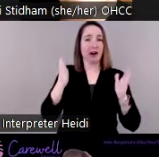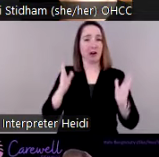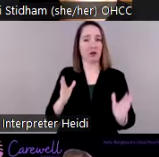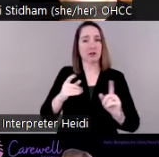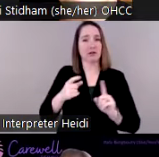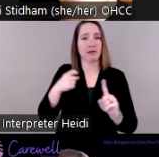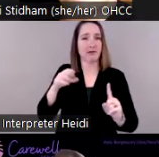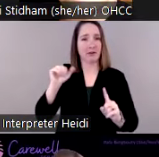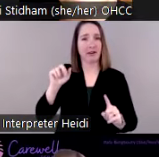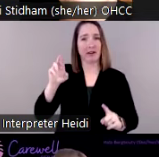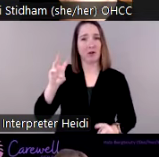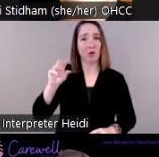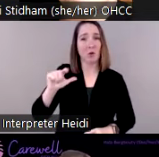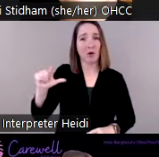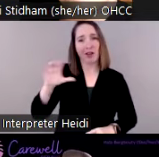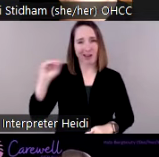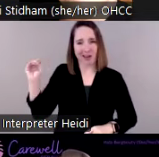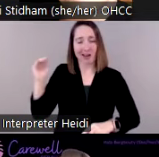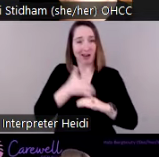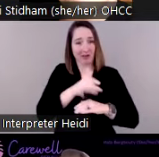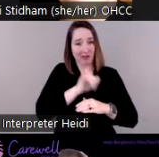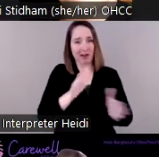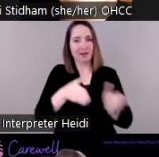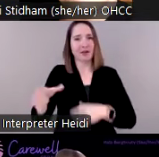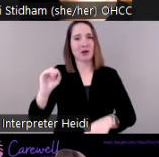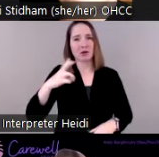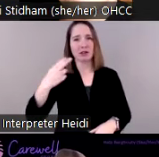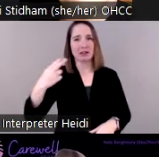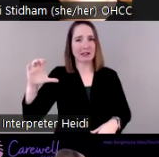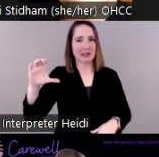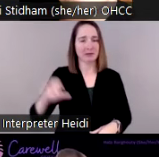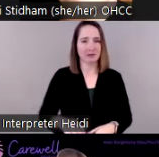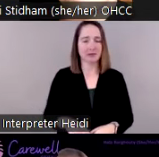uh Carewell and then followed by OHCC.